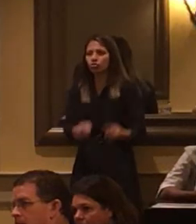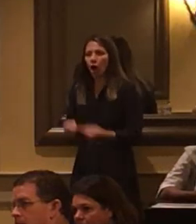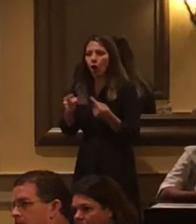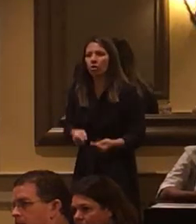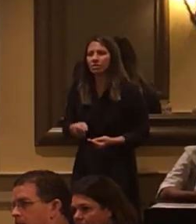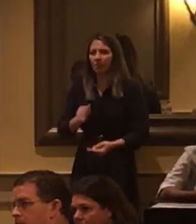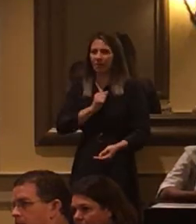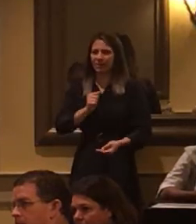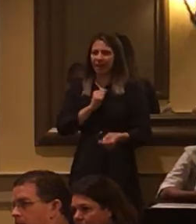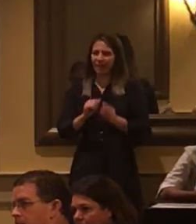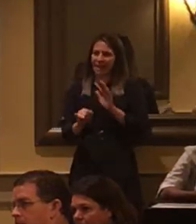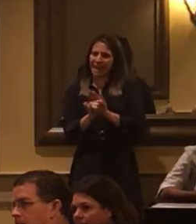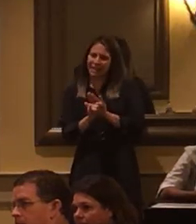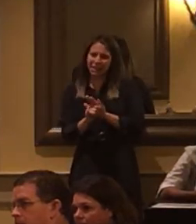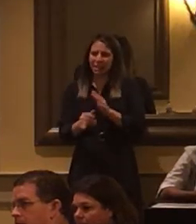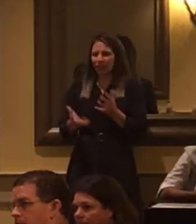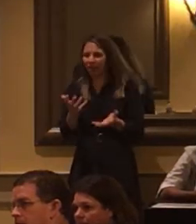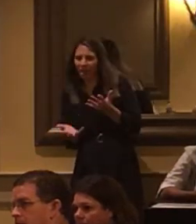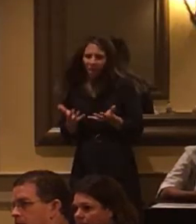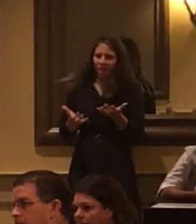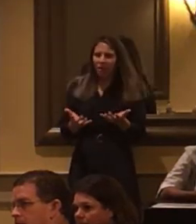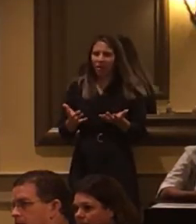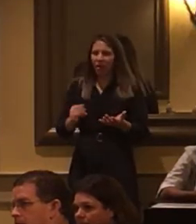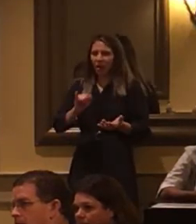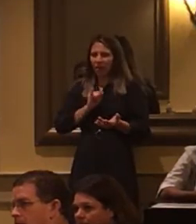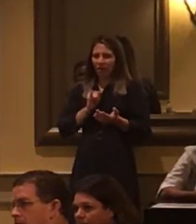As far as the struggles go, struggling with self identity.